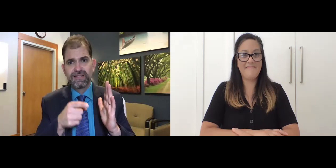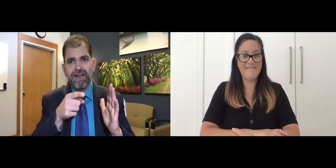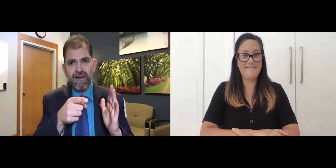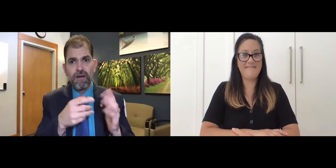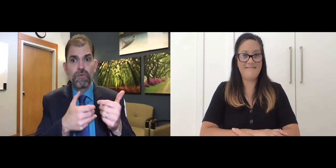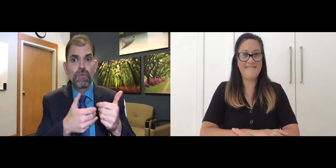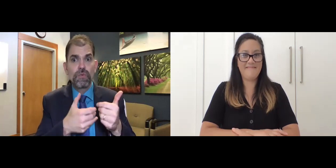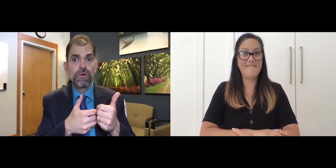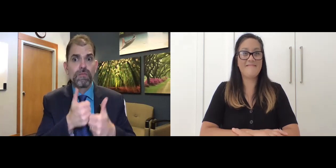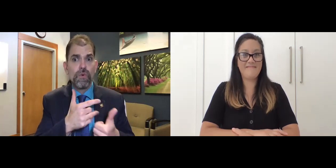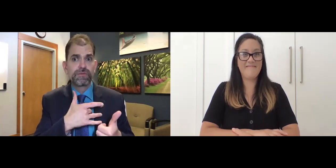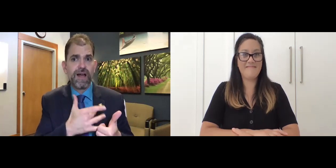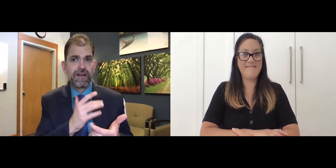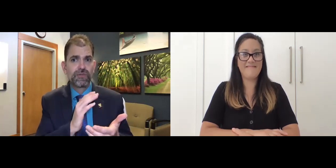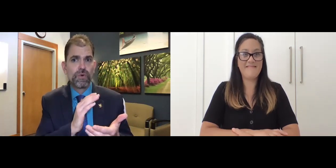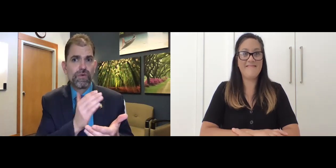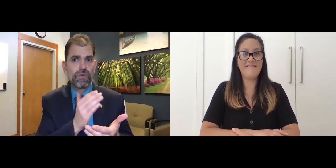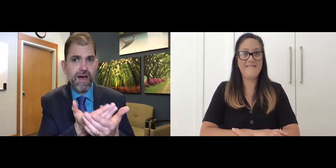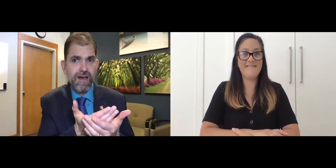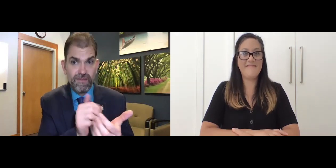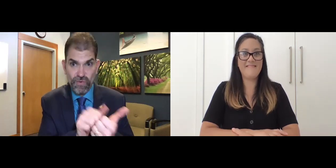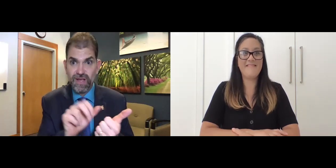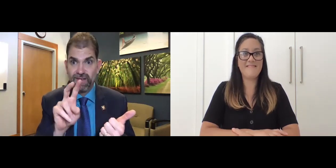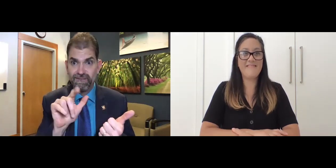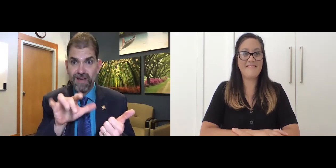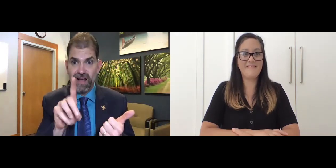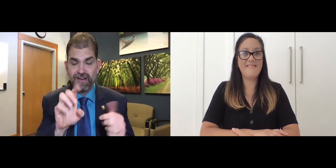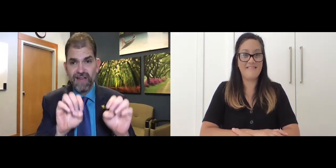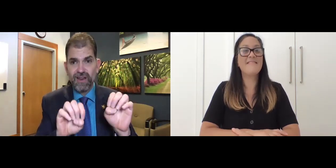native language, you're most likely to come up with a